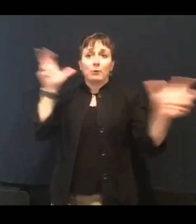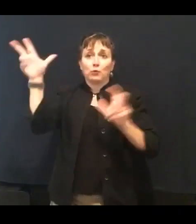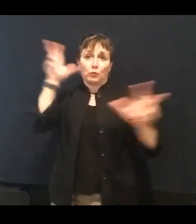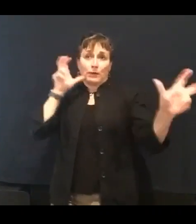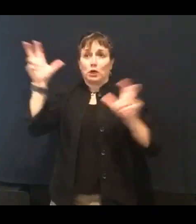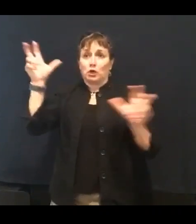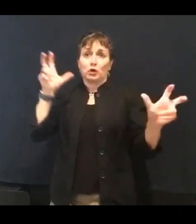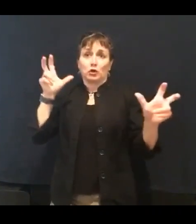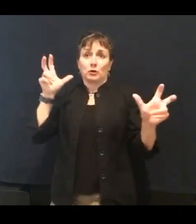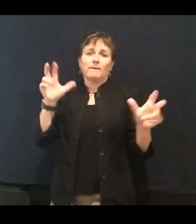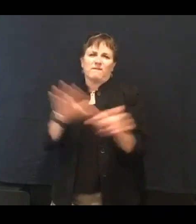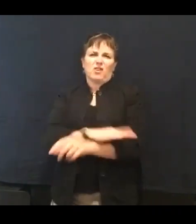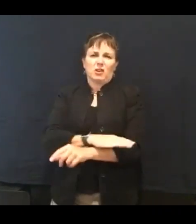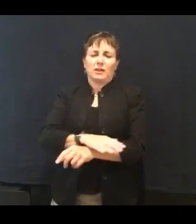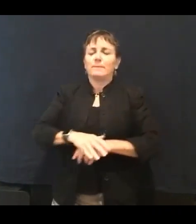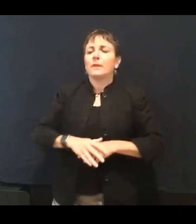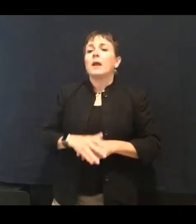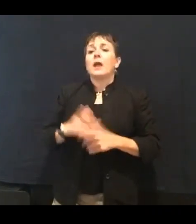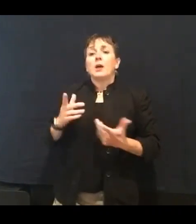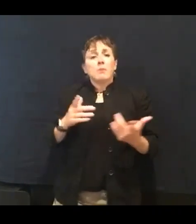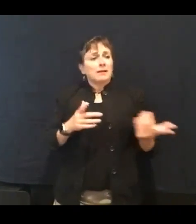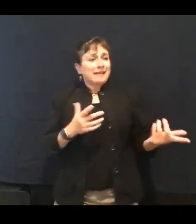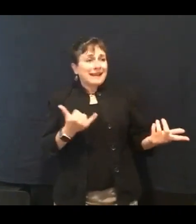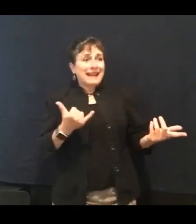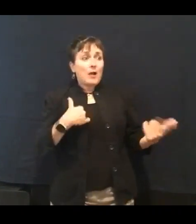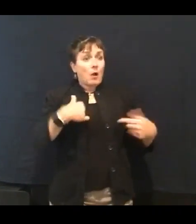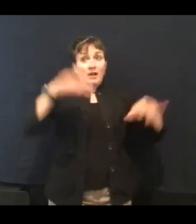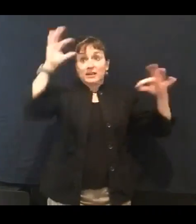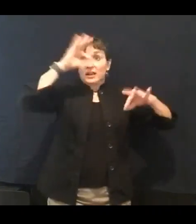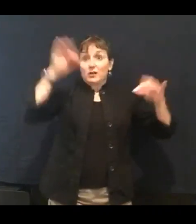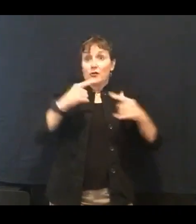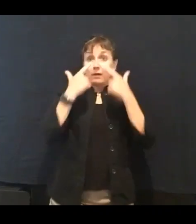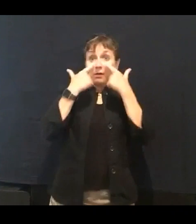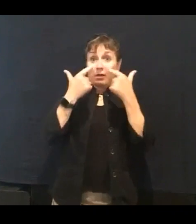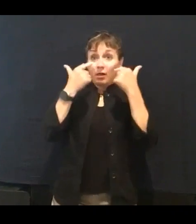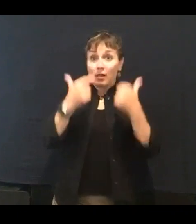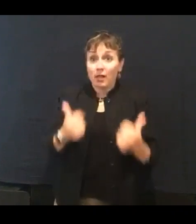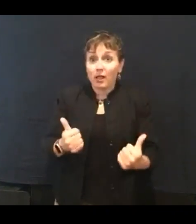I felt that by not giving me the opportunity to apply these tools to my full diagnosis as soon